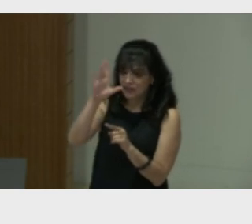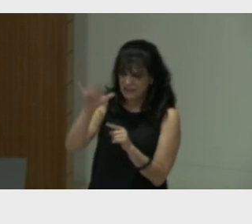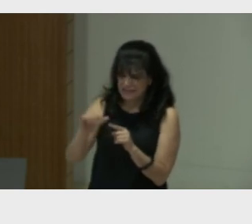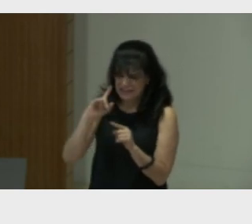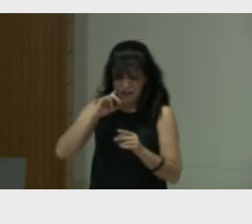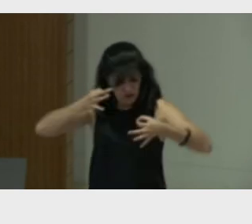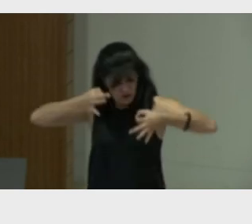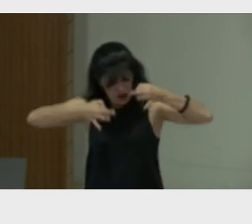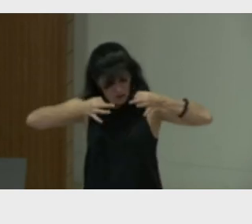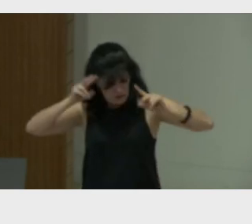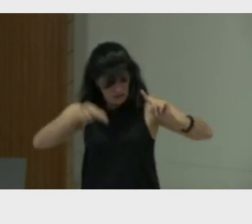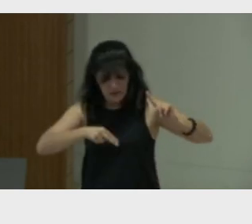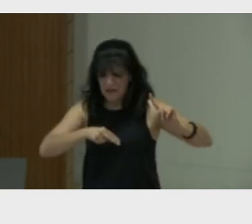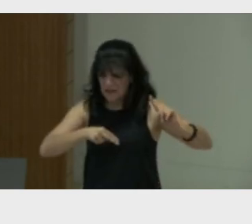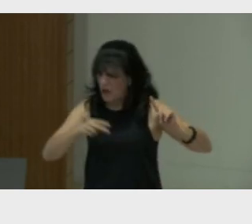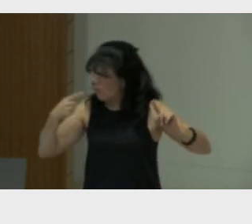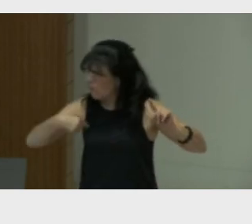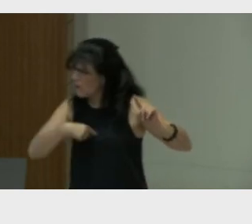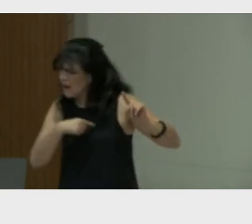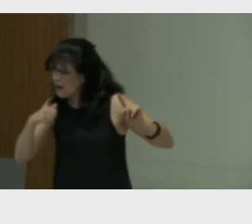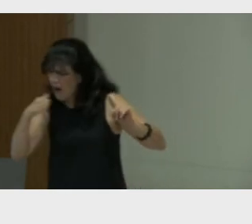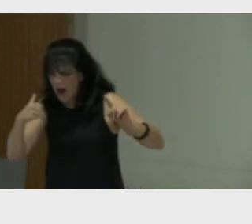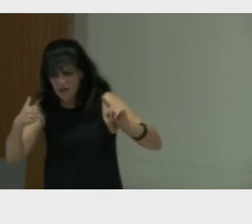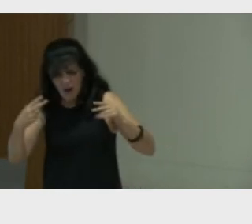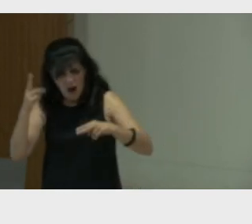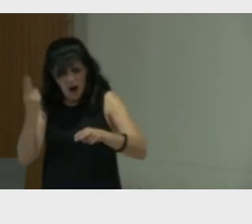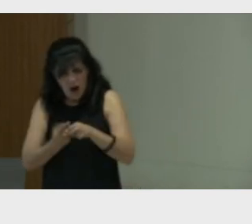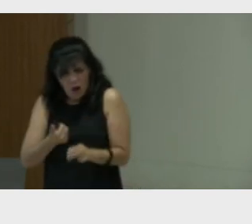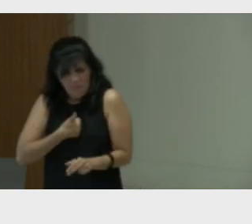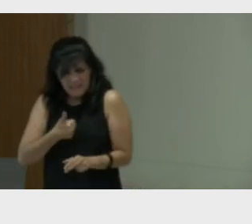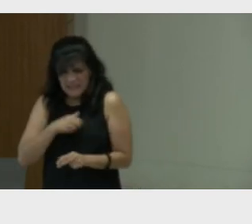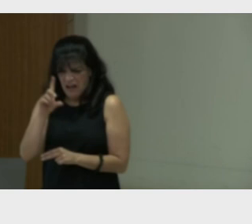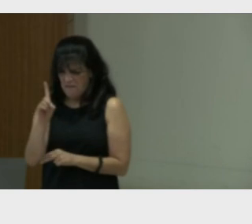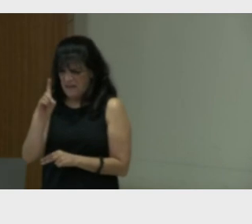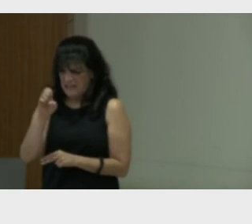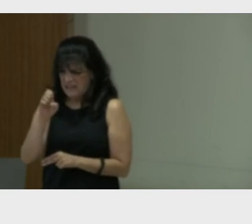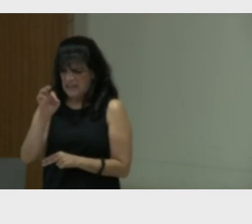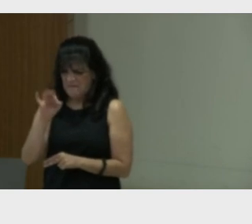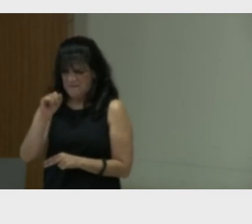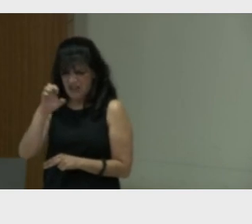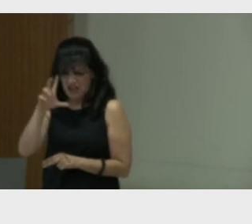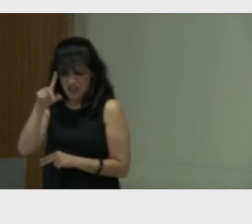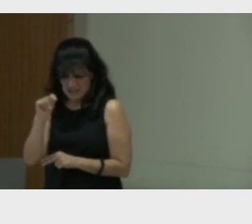I can't think of that any of us with disabilities would call ourselves deficient.